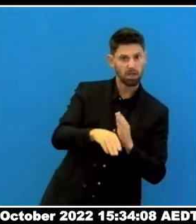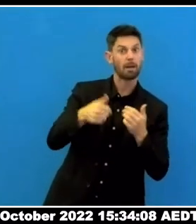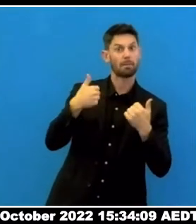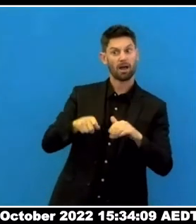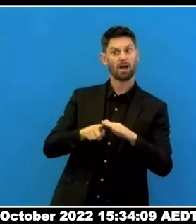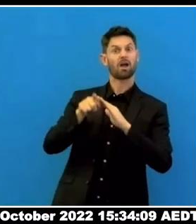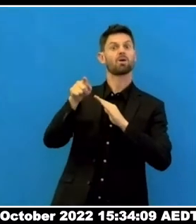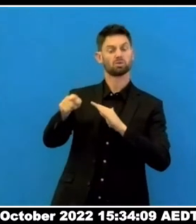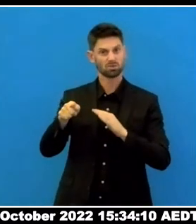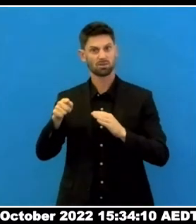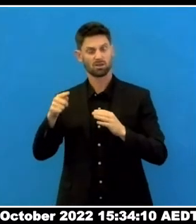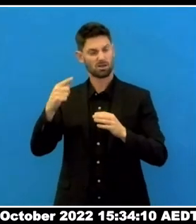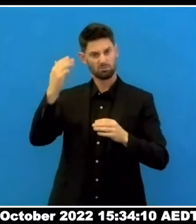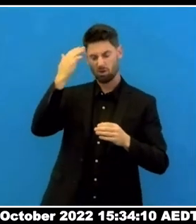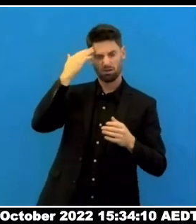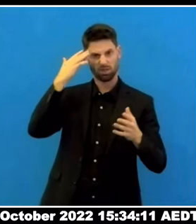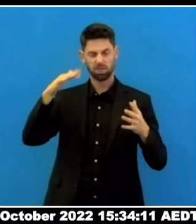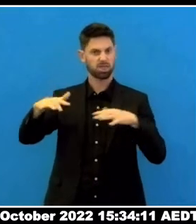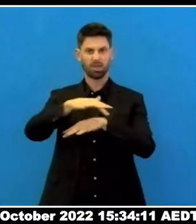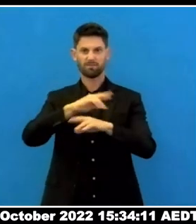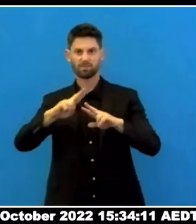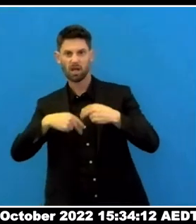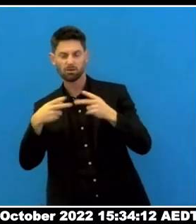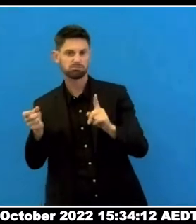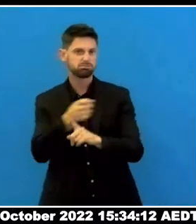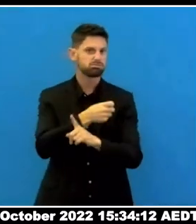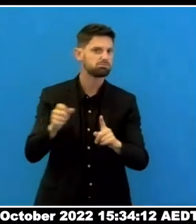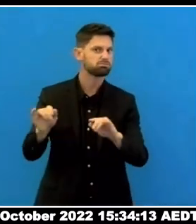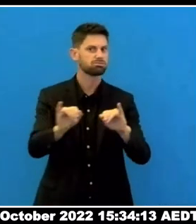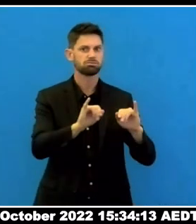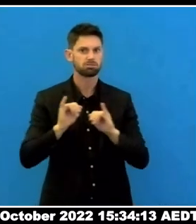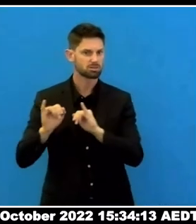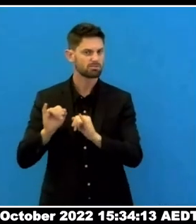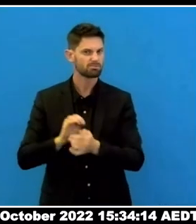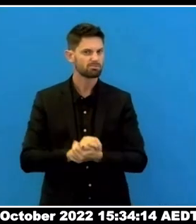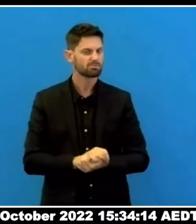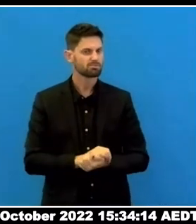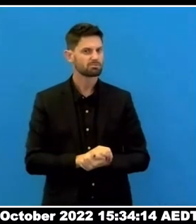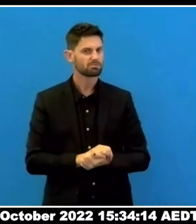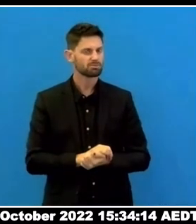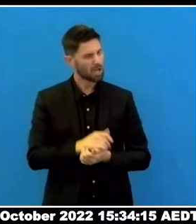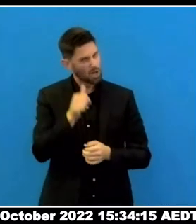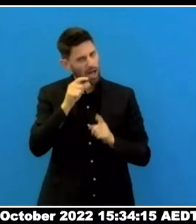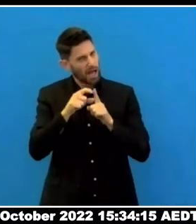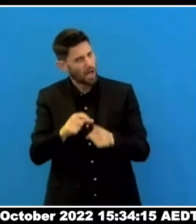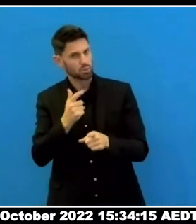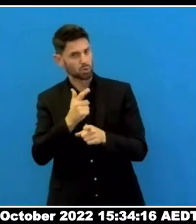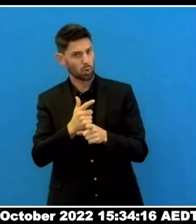You've seen the children at school, and to be able to talk about this issue is very hard.